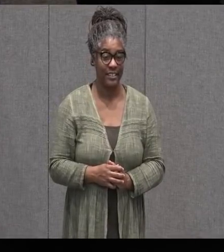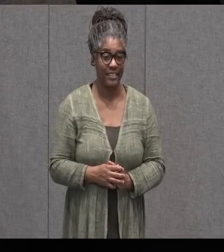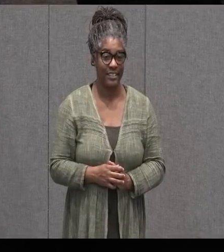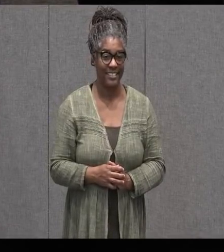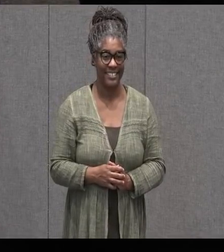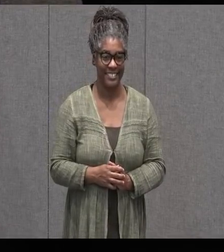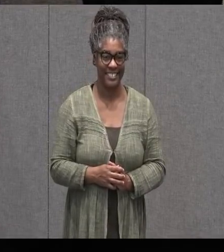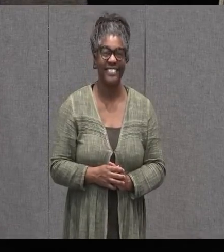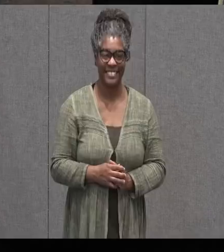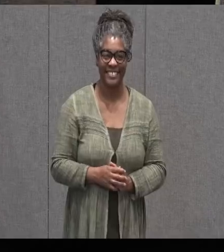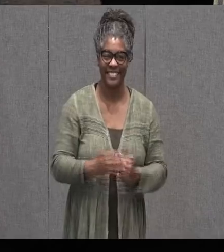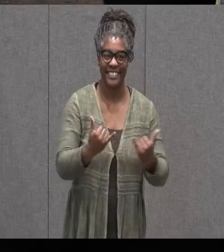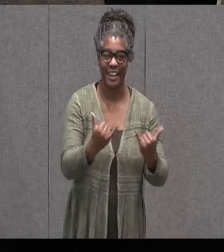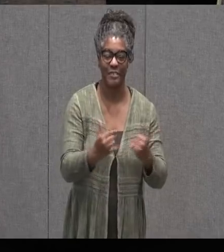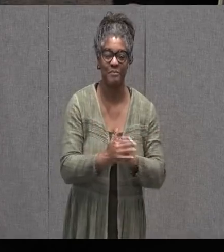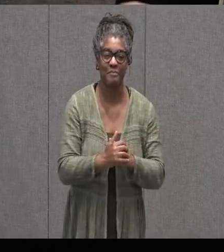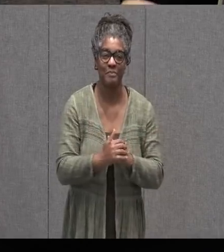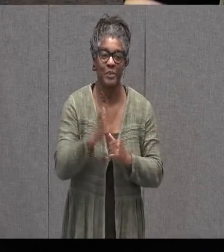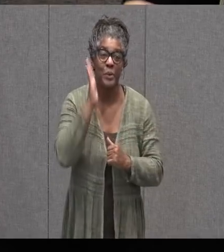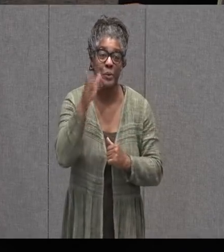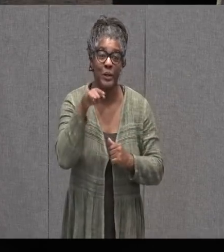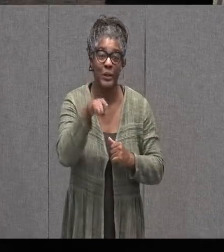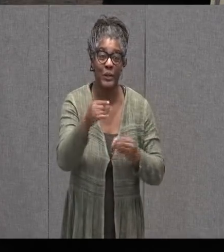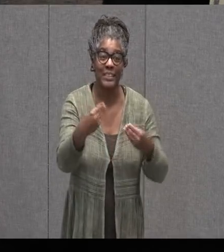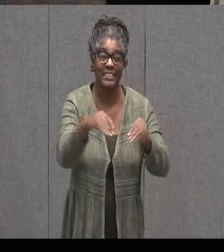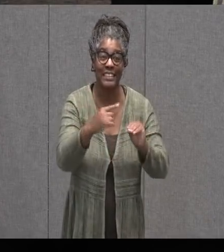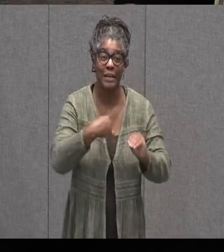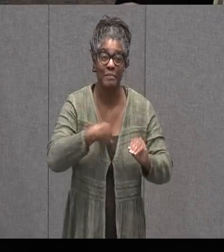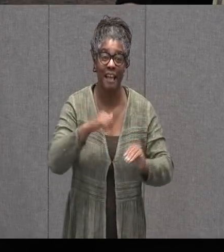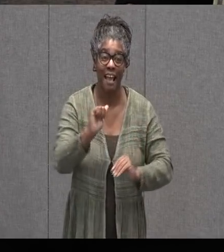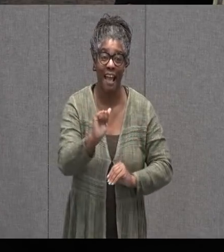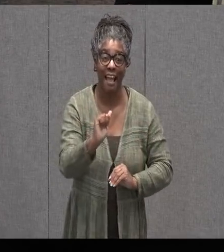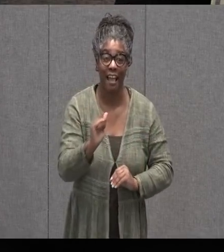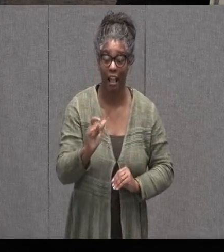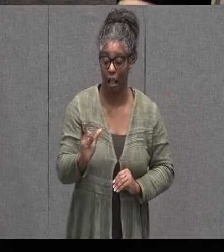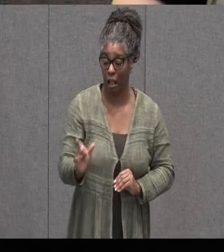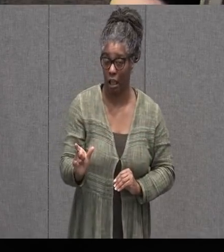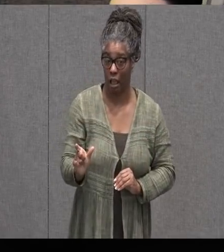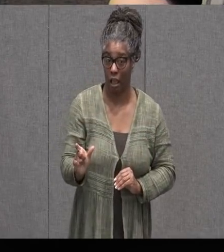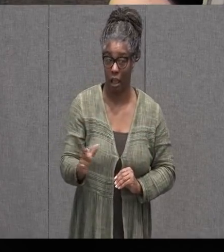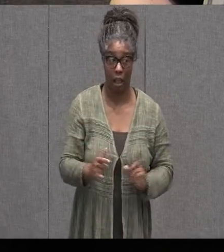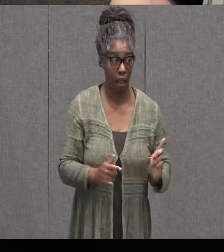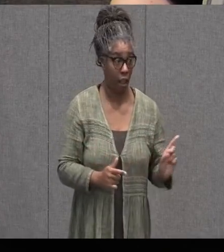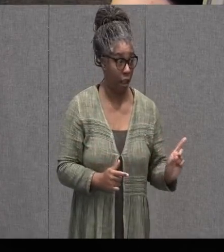Here we go! Will you sell me a bone?